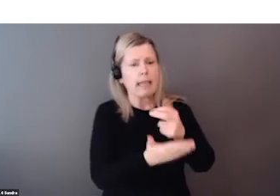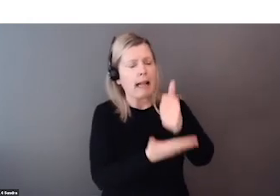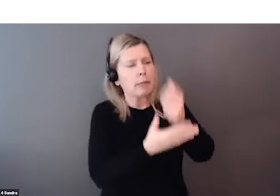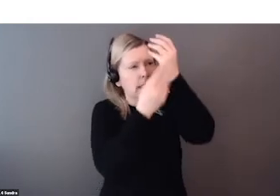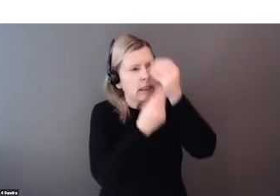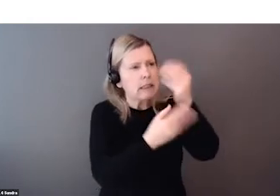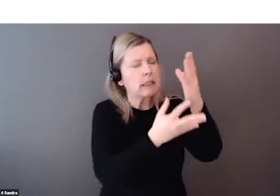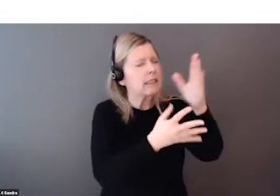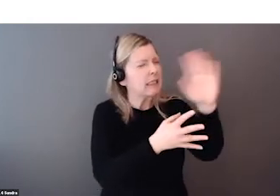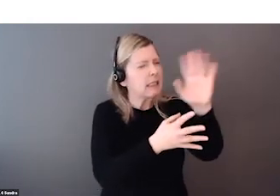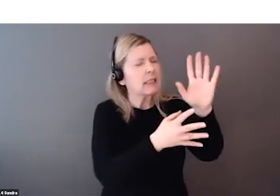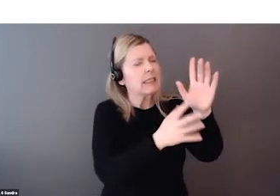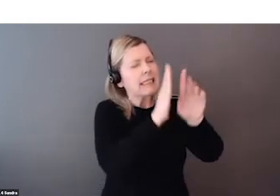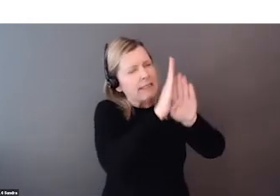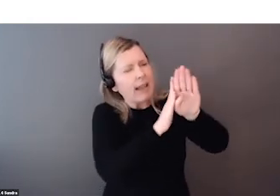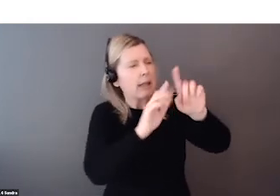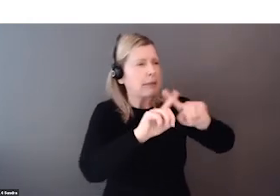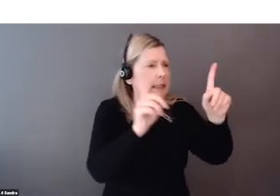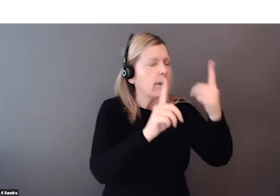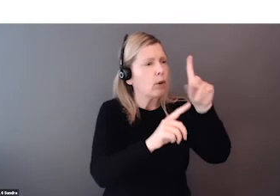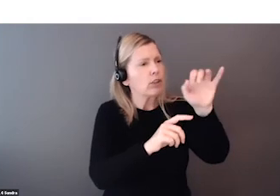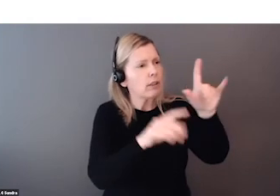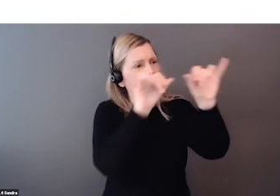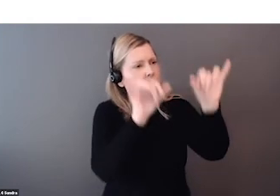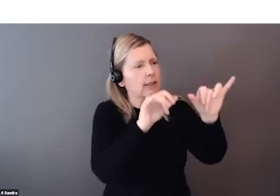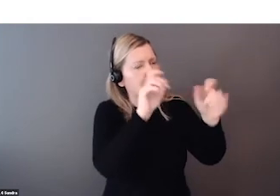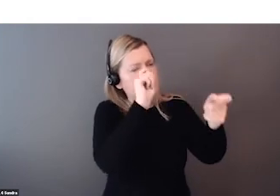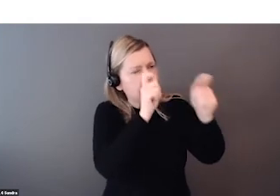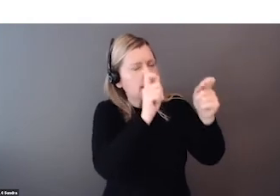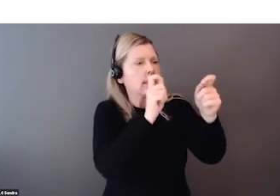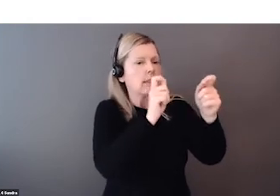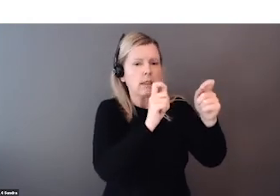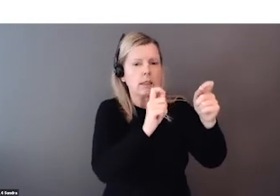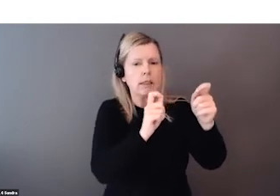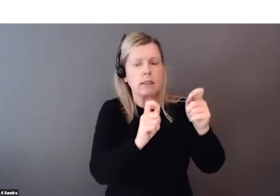and opportunities of digital systems, with people who have lived experience of disabilities.